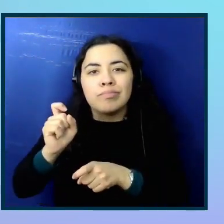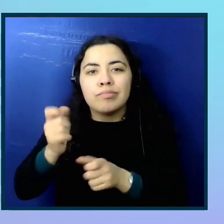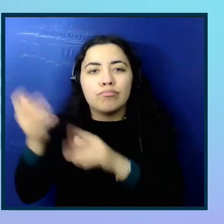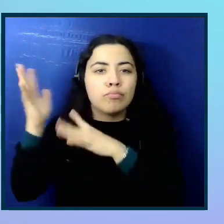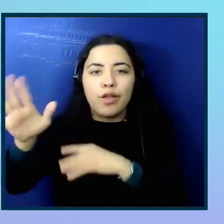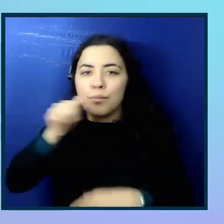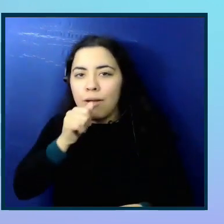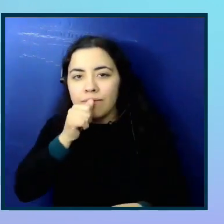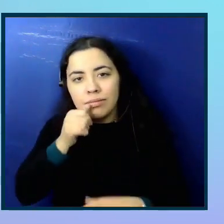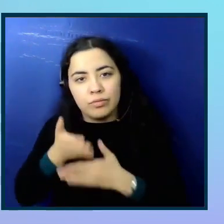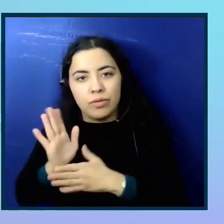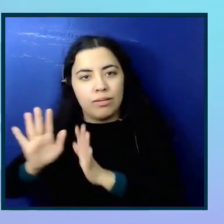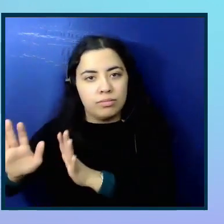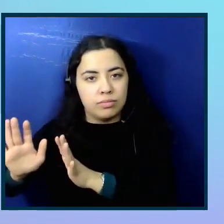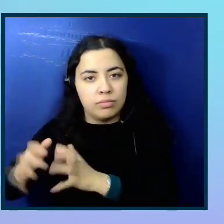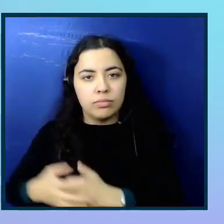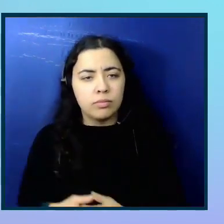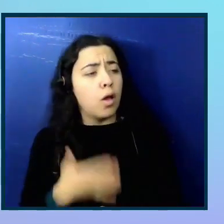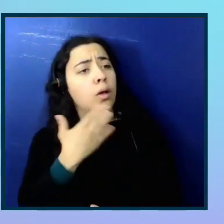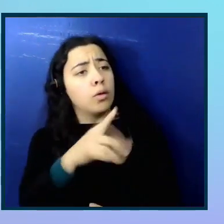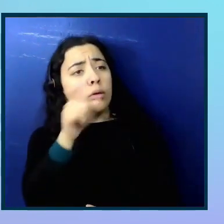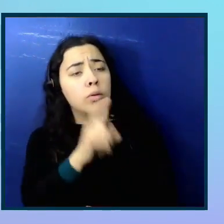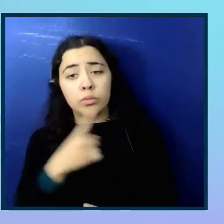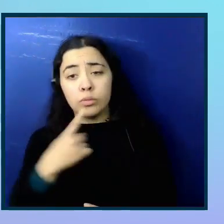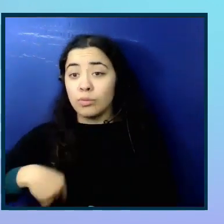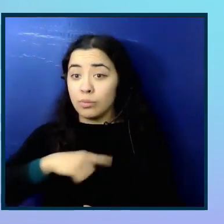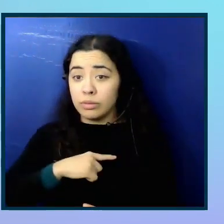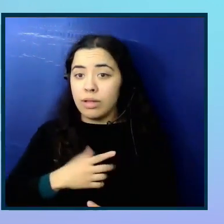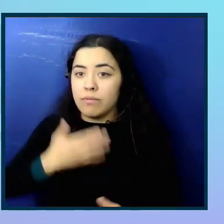That's a real, really good question. And so we, again, as a well resourced company,